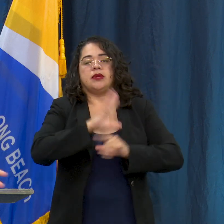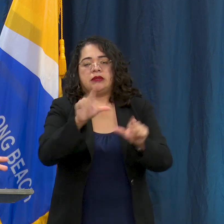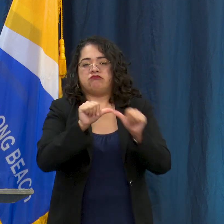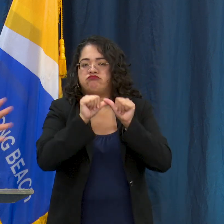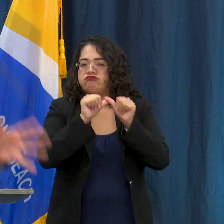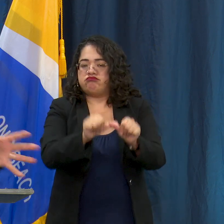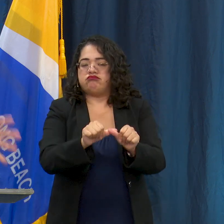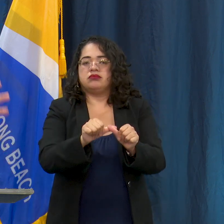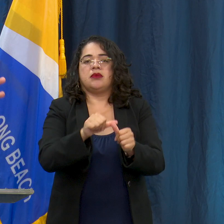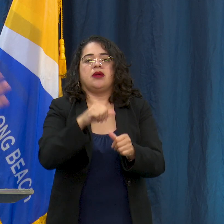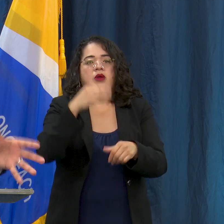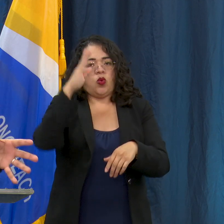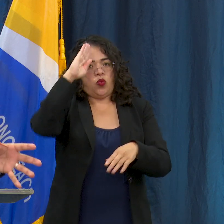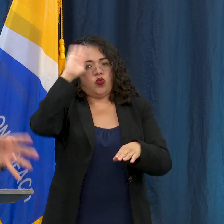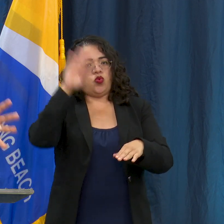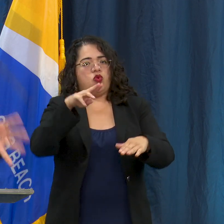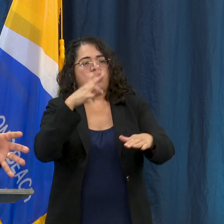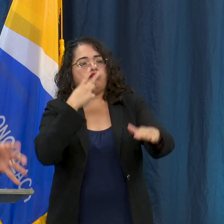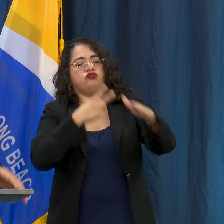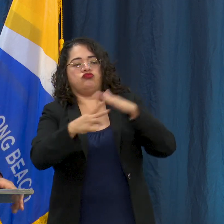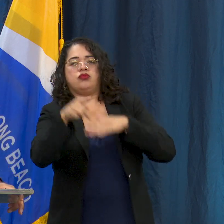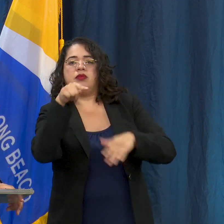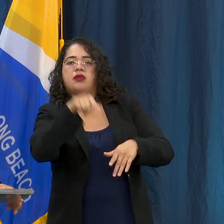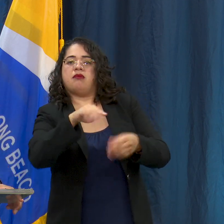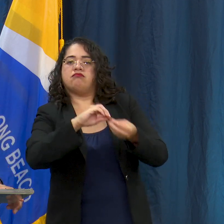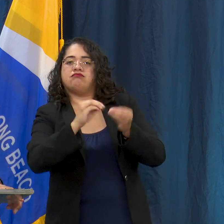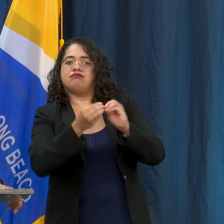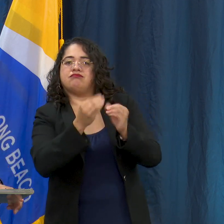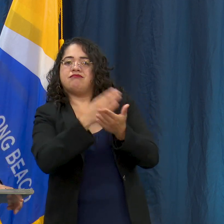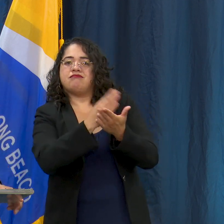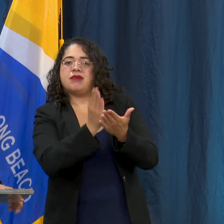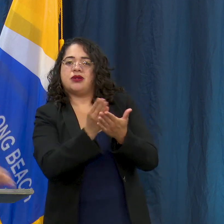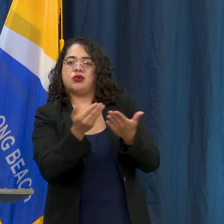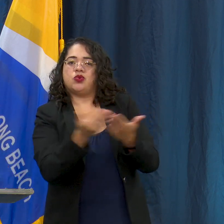about the budget that's really great news for Long Beach, let's talk about